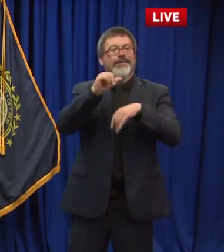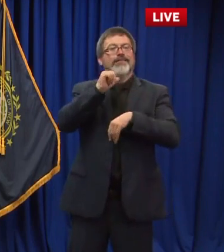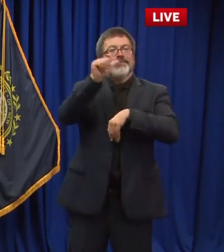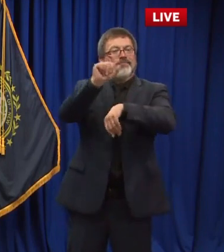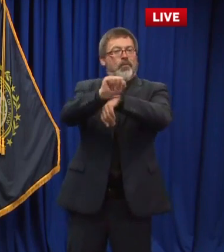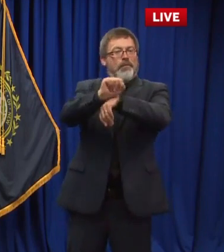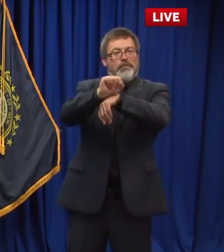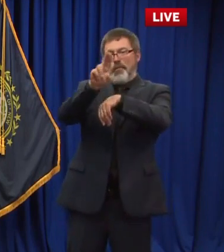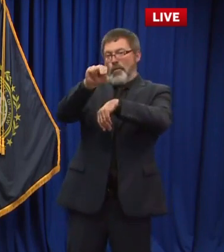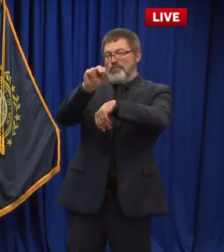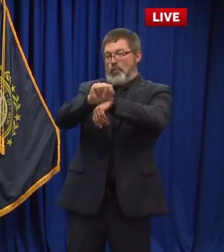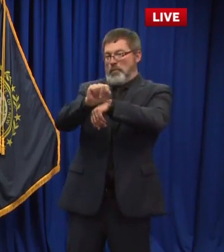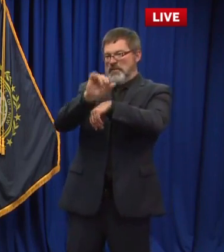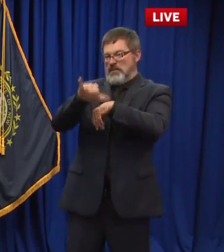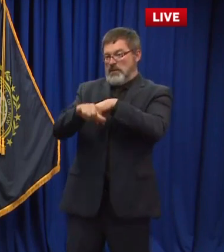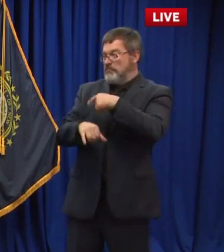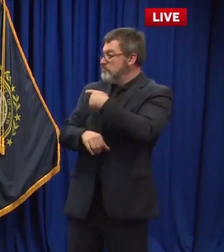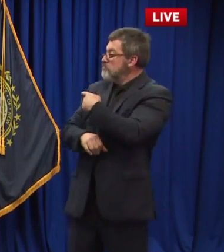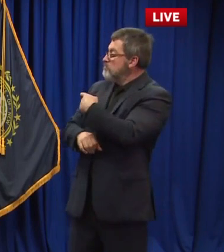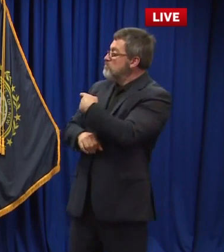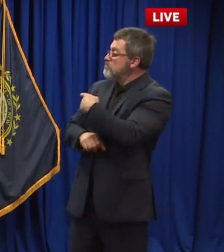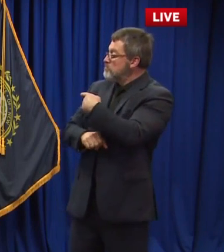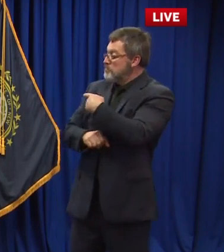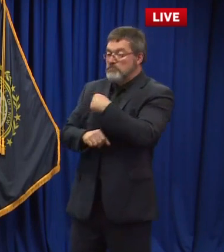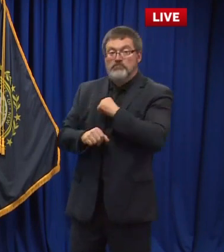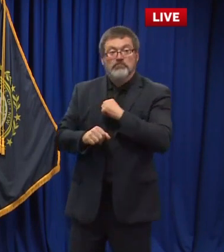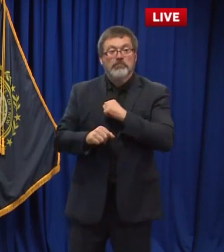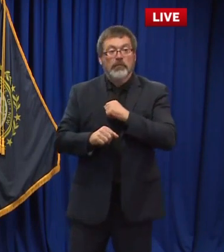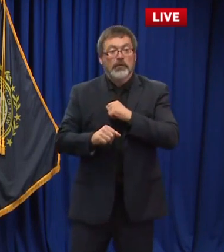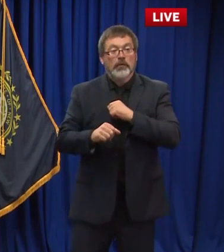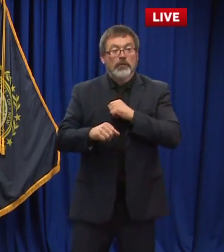THE FIRST I WANT TO SHOW IS THE UNEMPLOYMENT DATA.